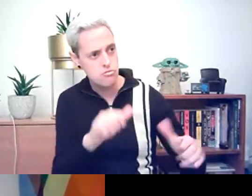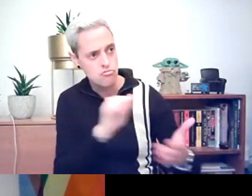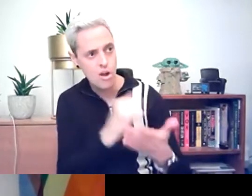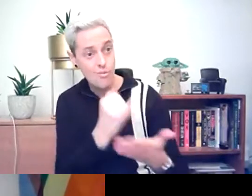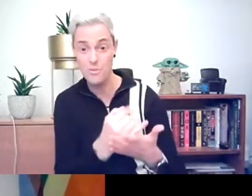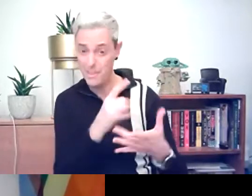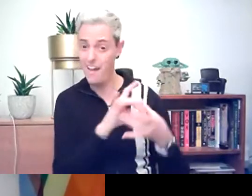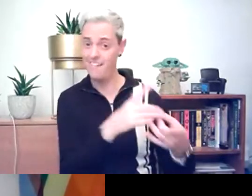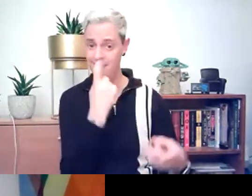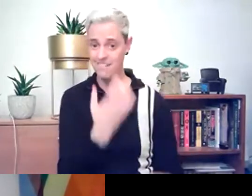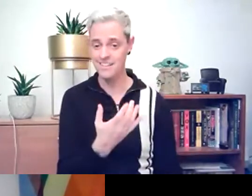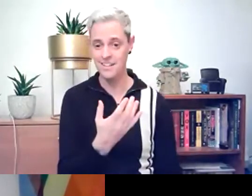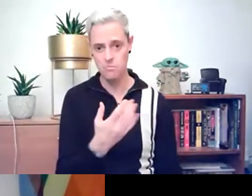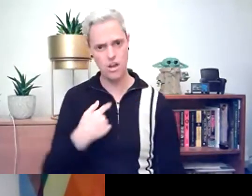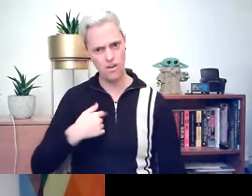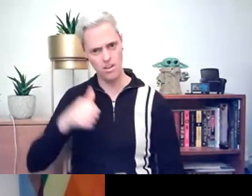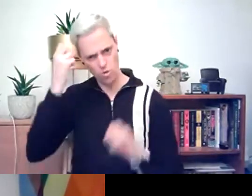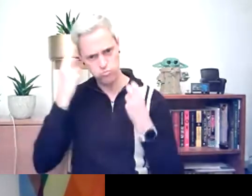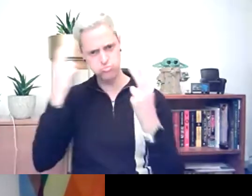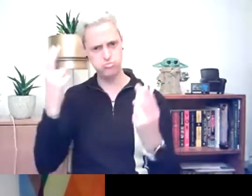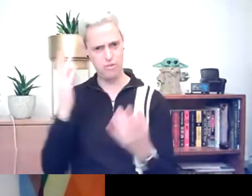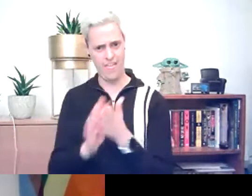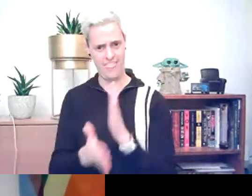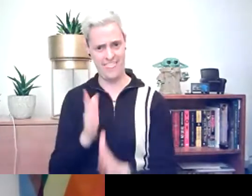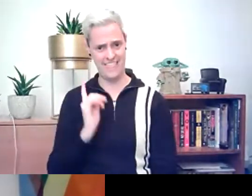18:56:18 So yeah, that's the short answer, I think. No, that's a really good.